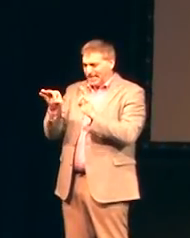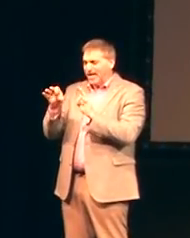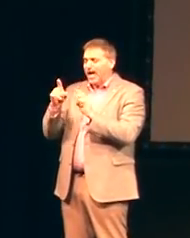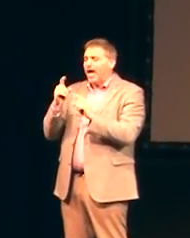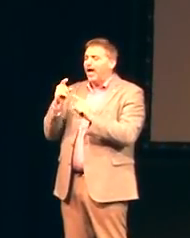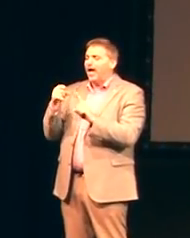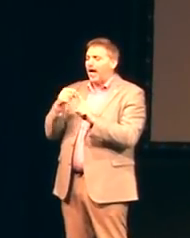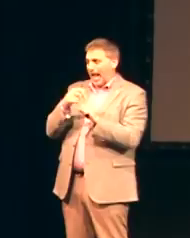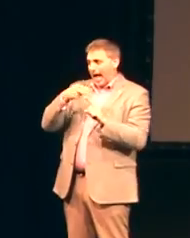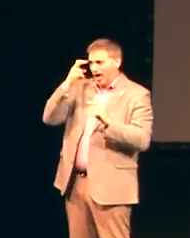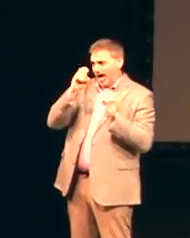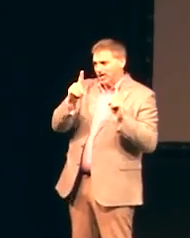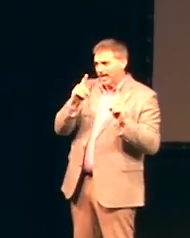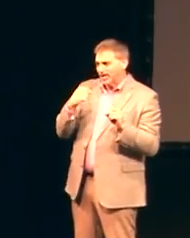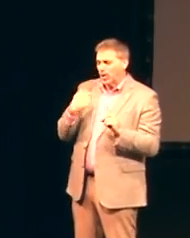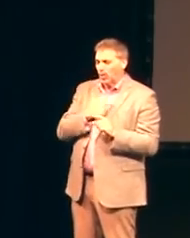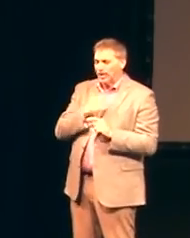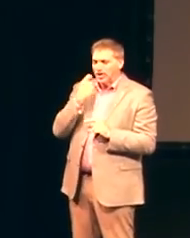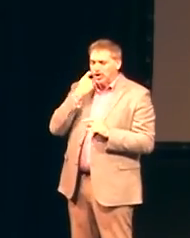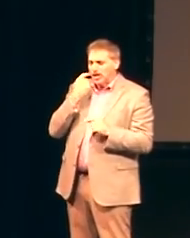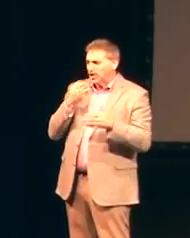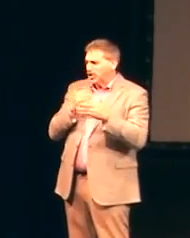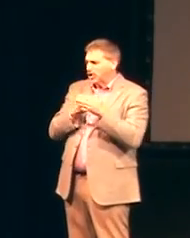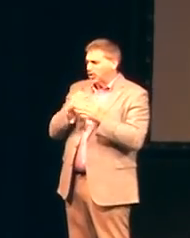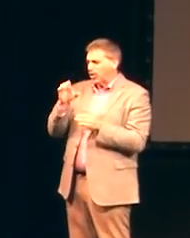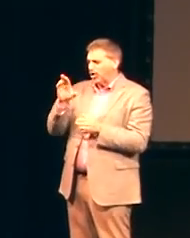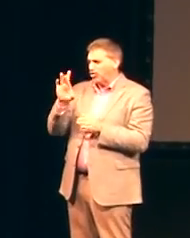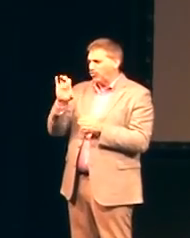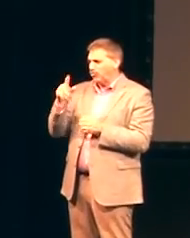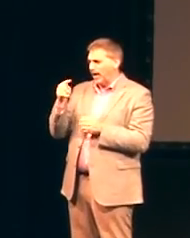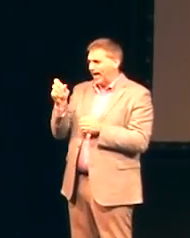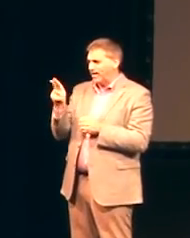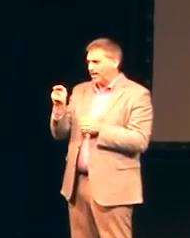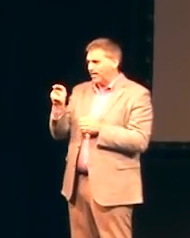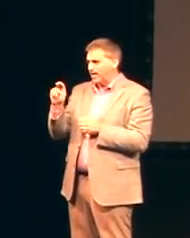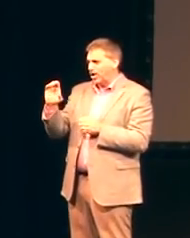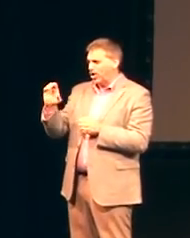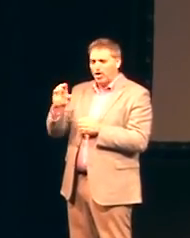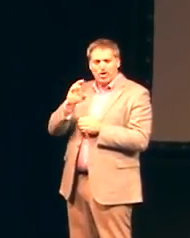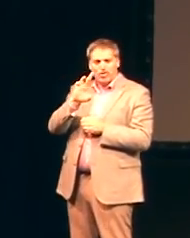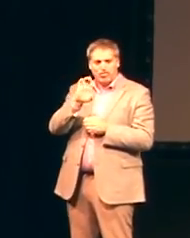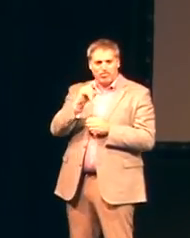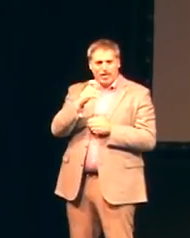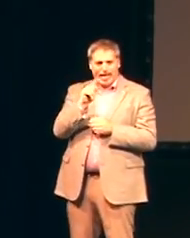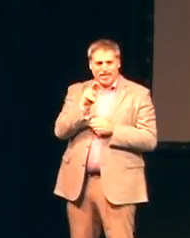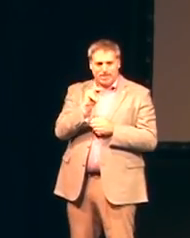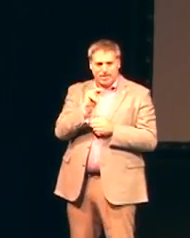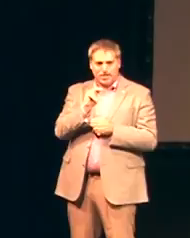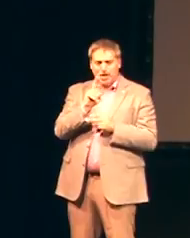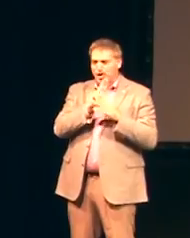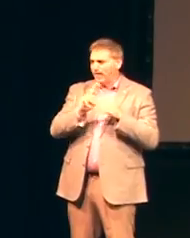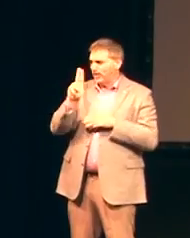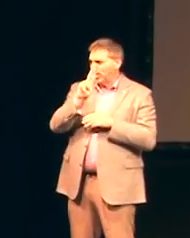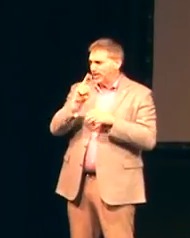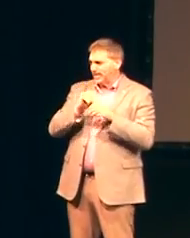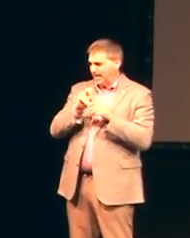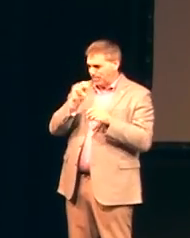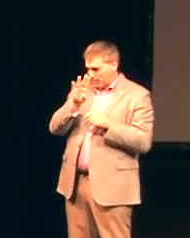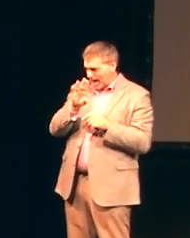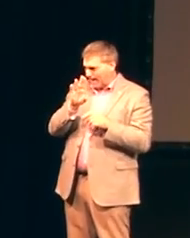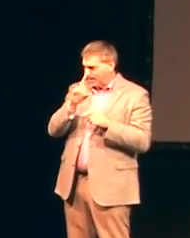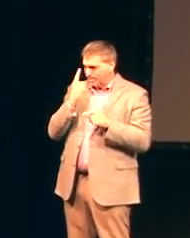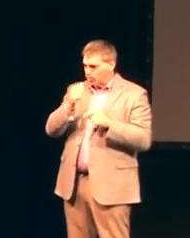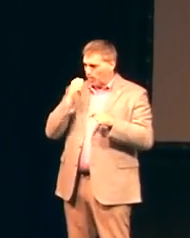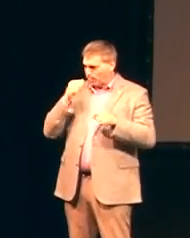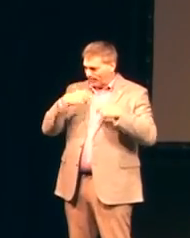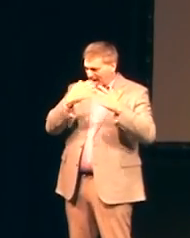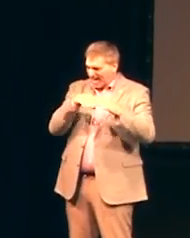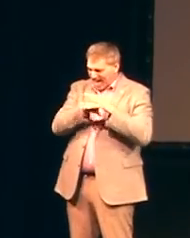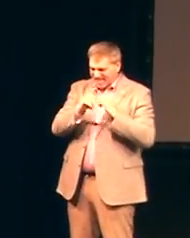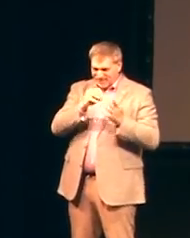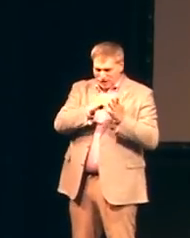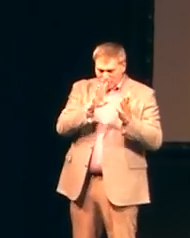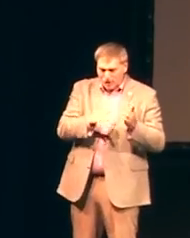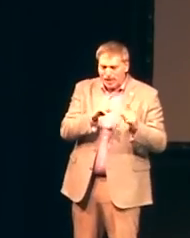with captioning in higher education, Crayton (sounds like) University in Nebraska wouldn't